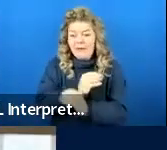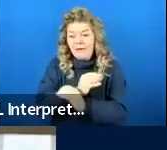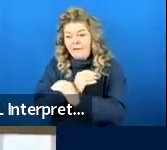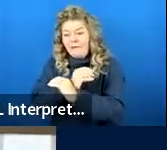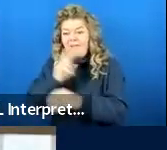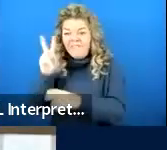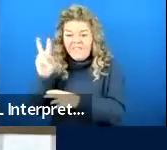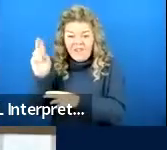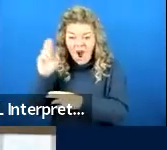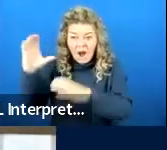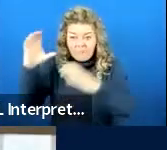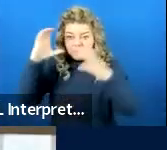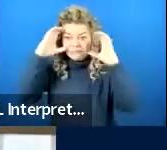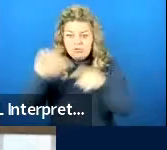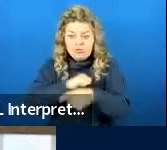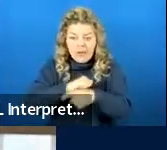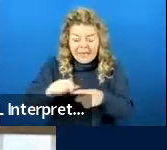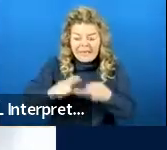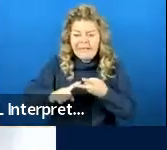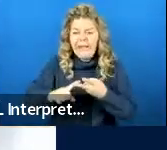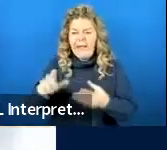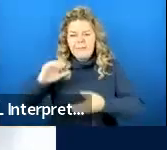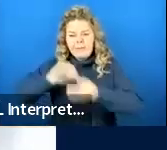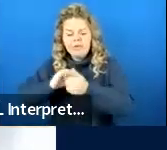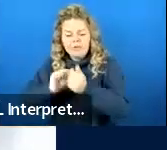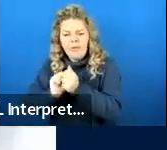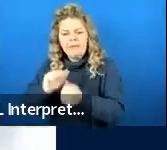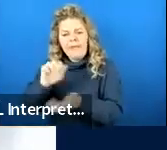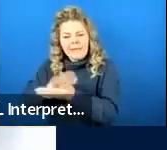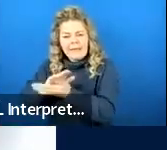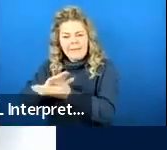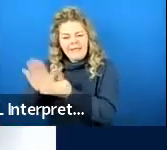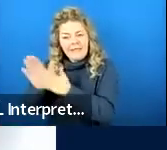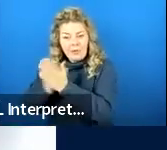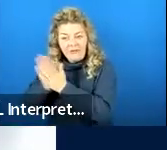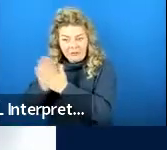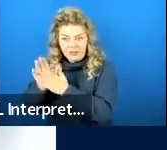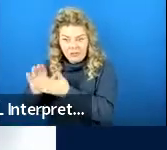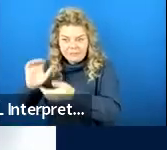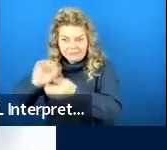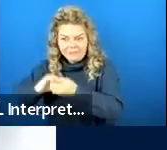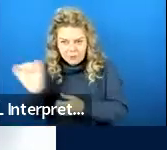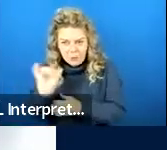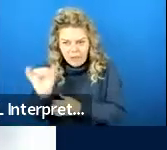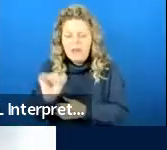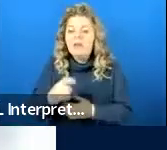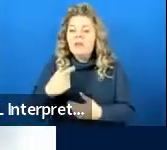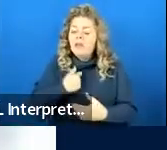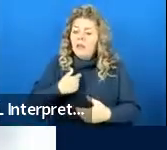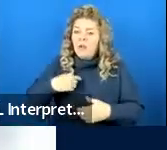partnership with the Center for Academic Innovation. And due to the strength of our partnerships that we've built over the years, we've been able